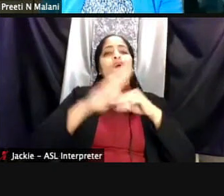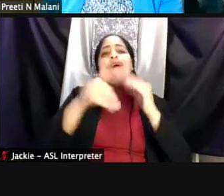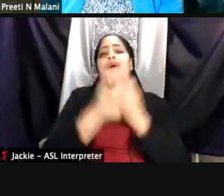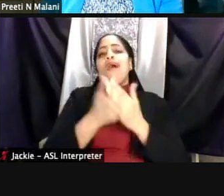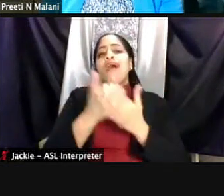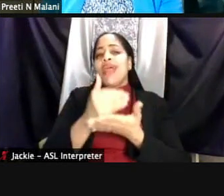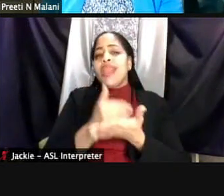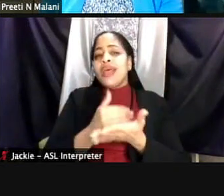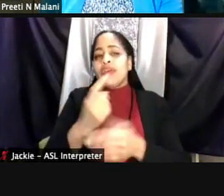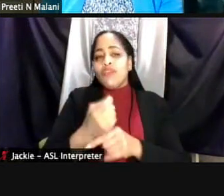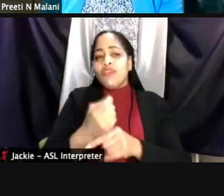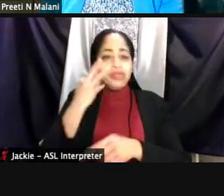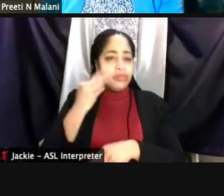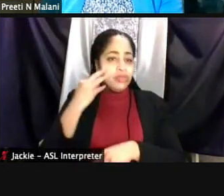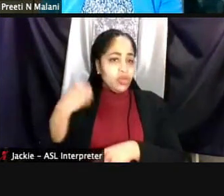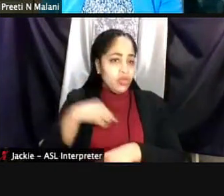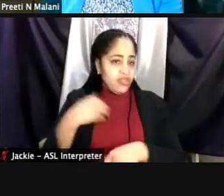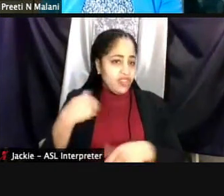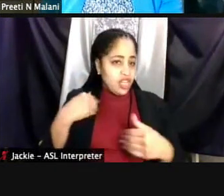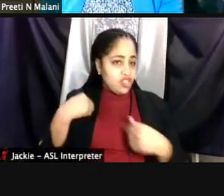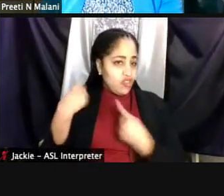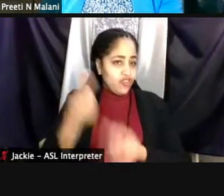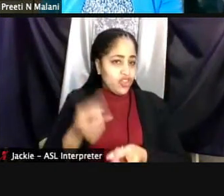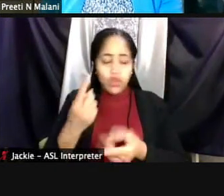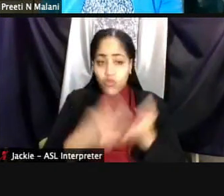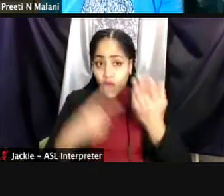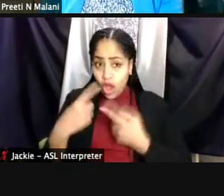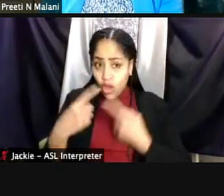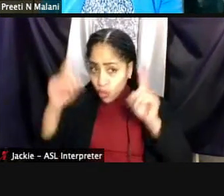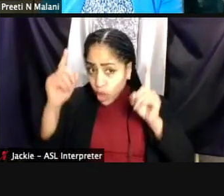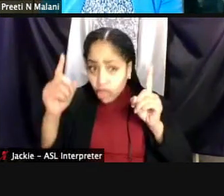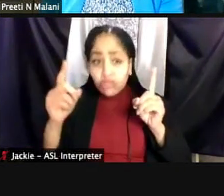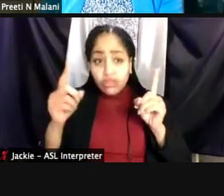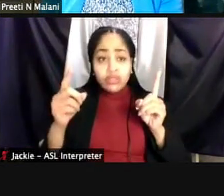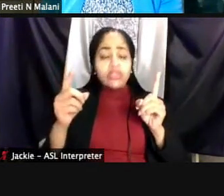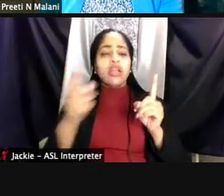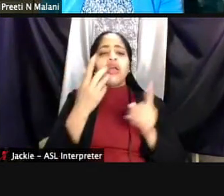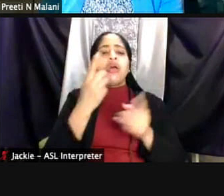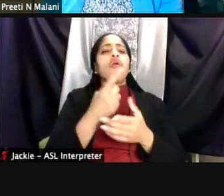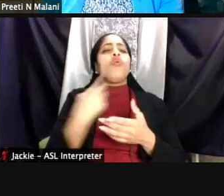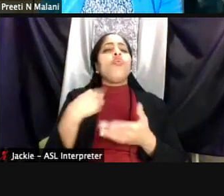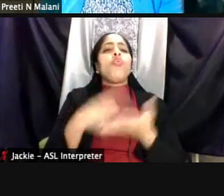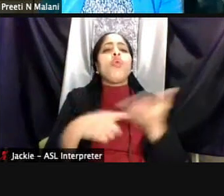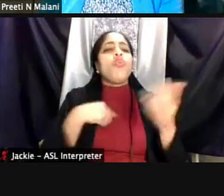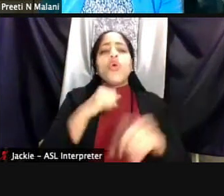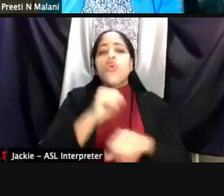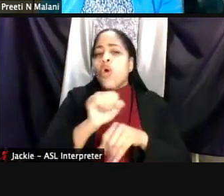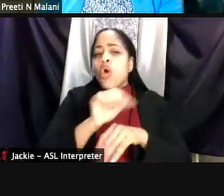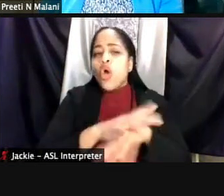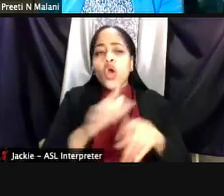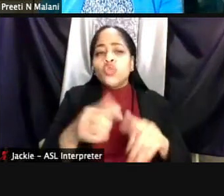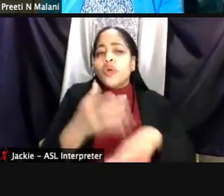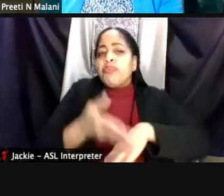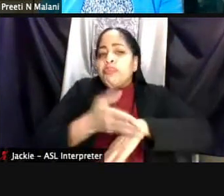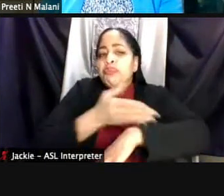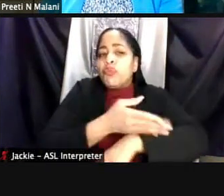from the experiences that we've had so far. What worked, and what are some of the things that we're working on to improve during the current semester.